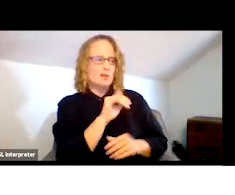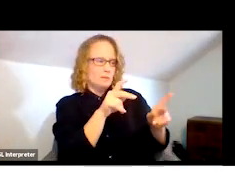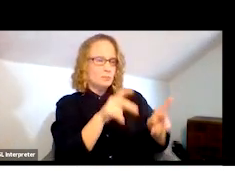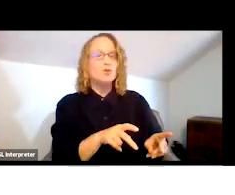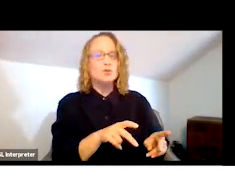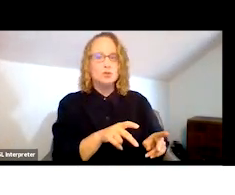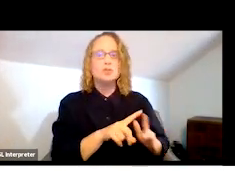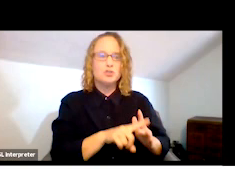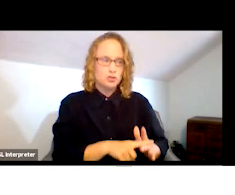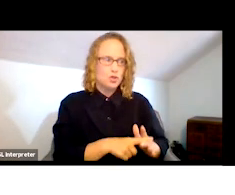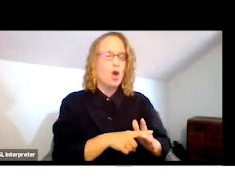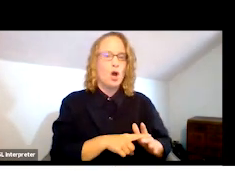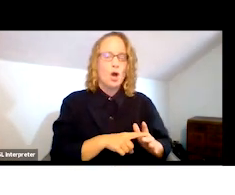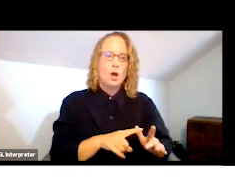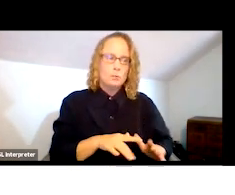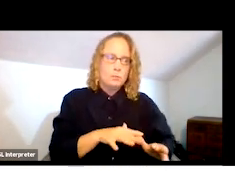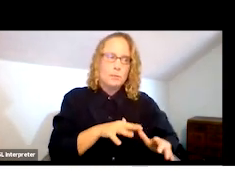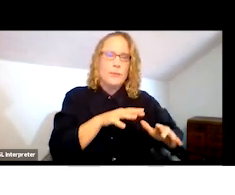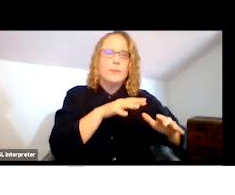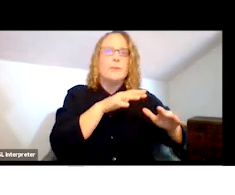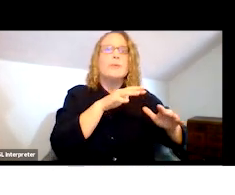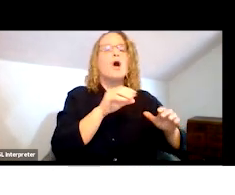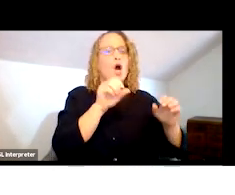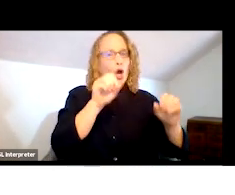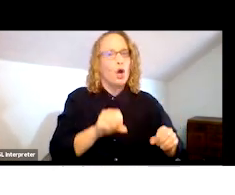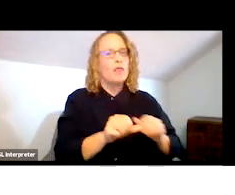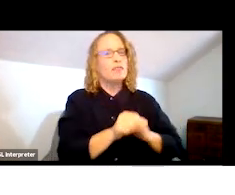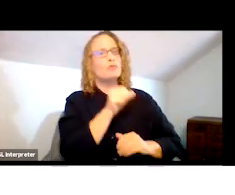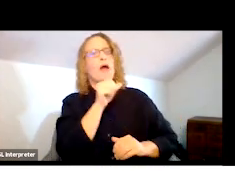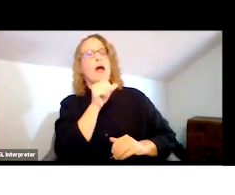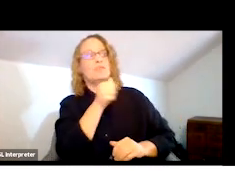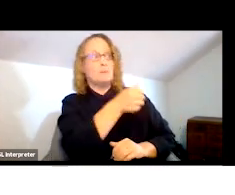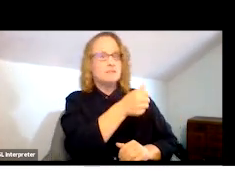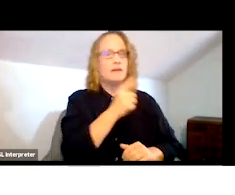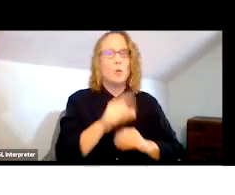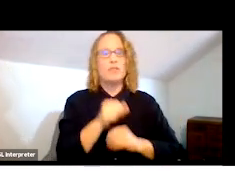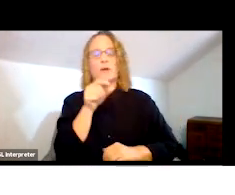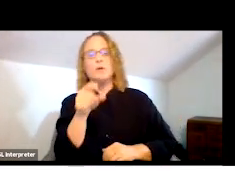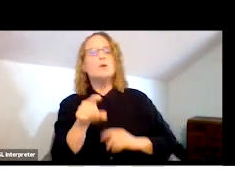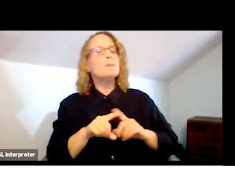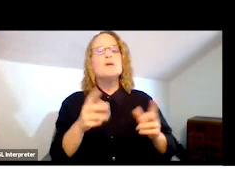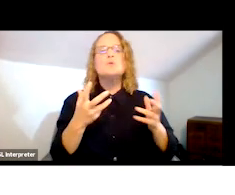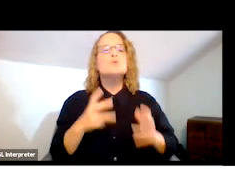We don't wanna be combative. We don't want to escalate the situation further.